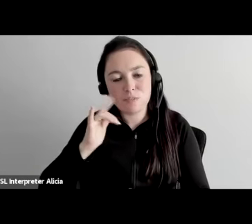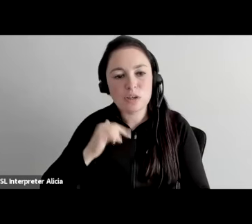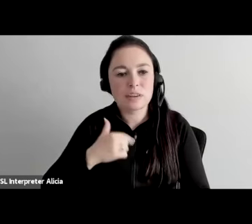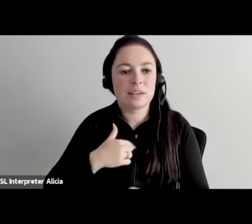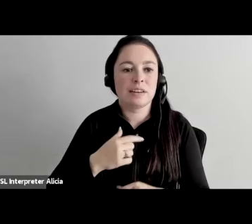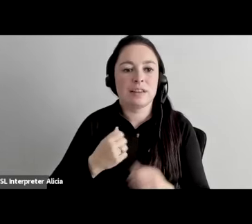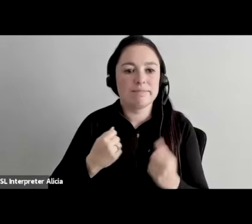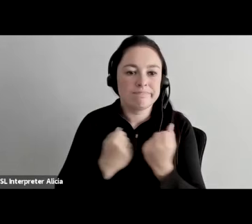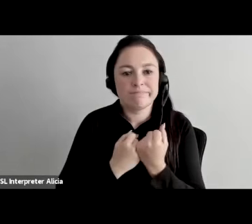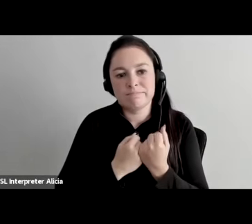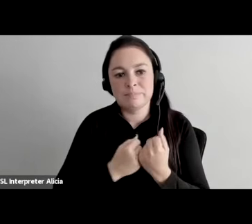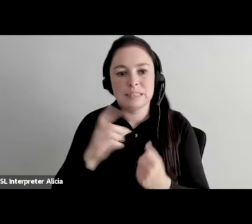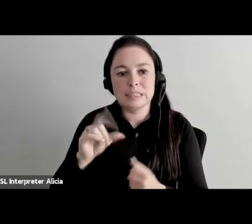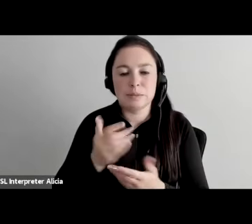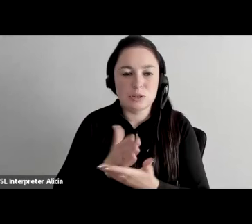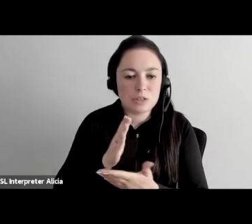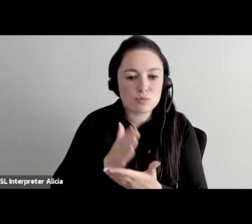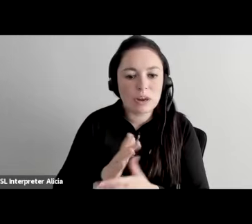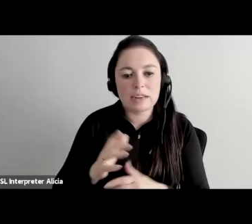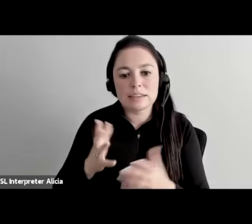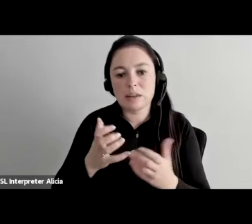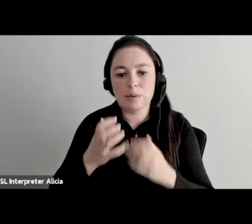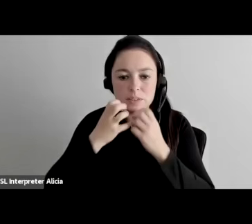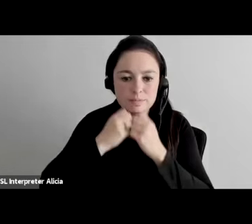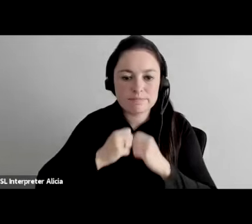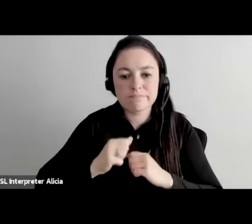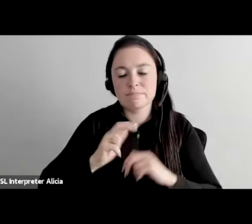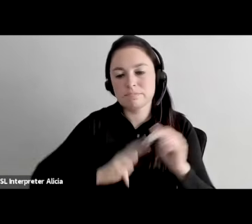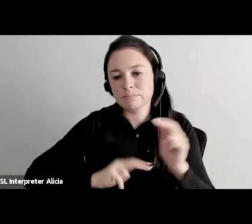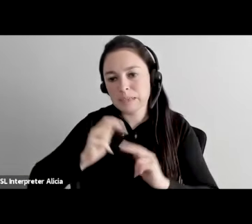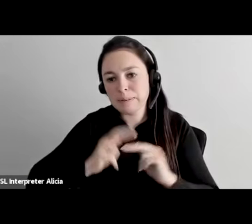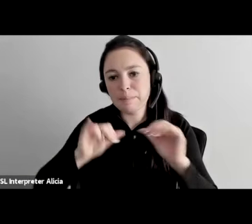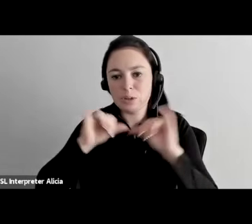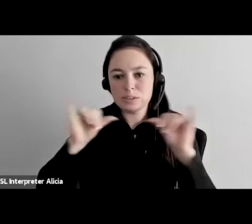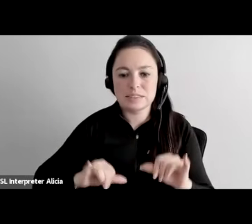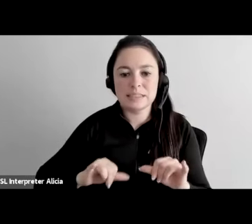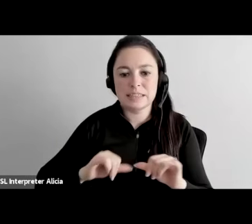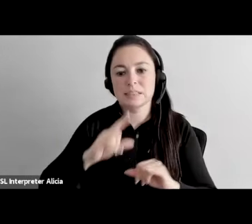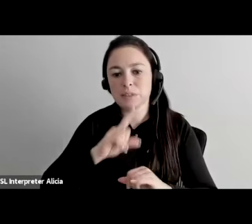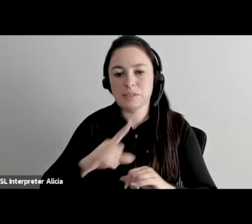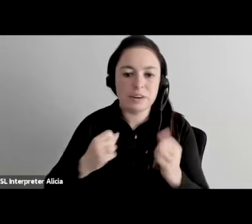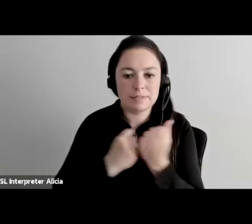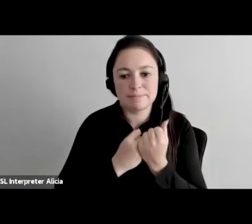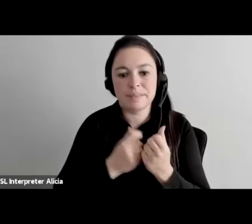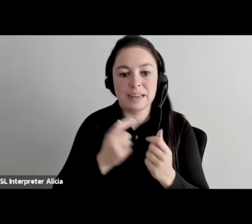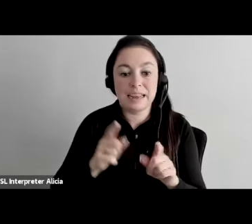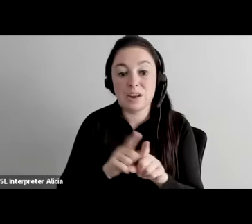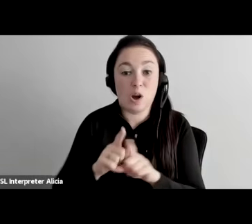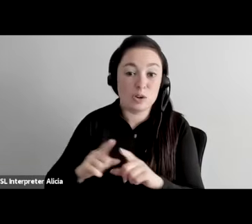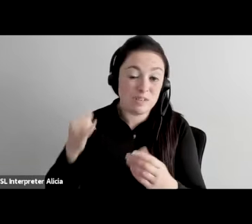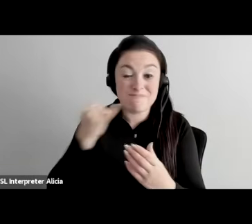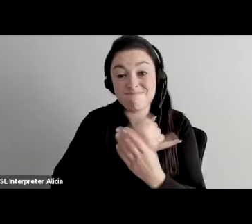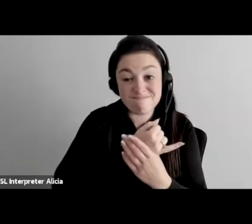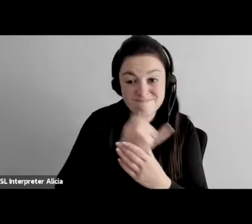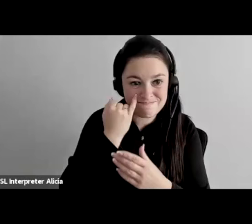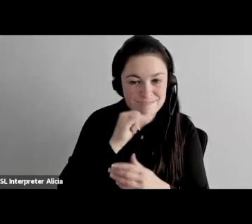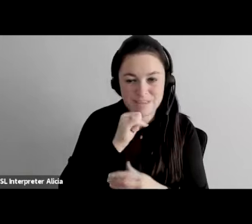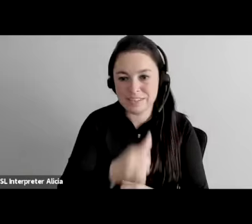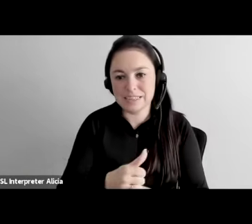we build systems that truly include us and I also love to shake things up when they don't. I'm also someone who's lived these